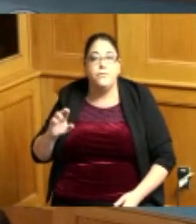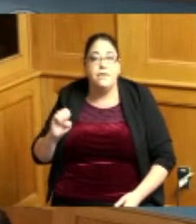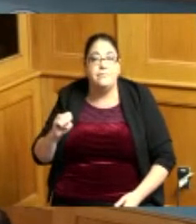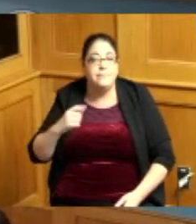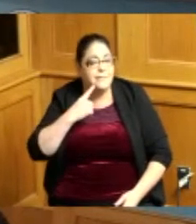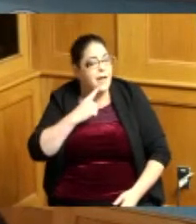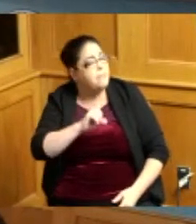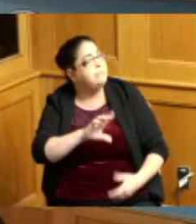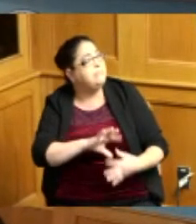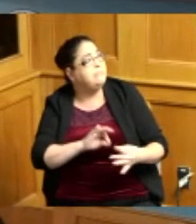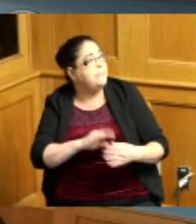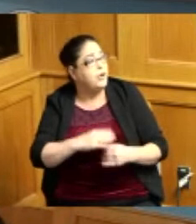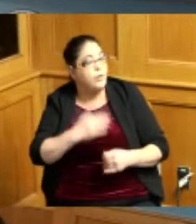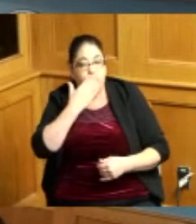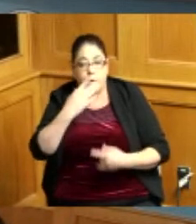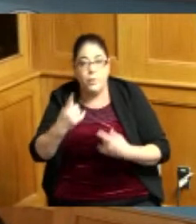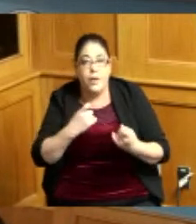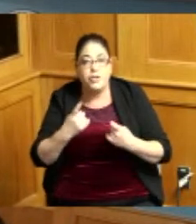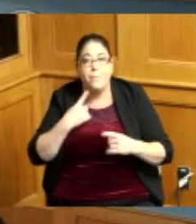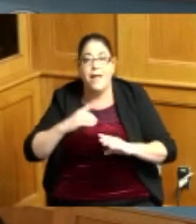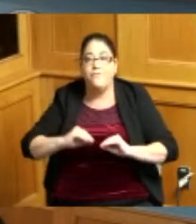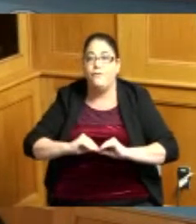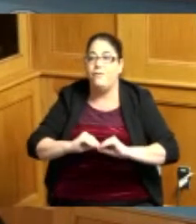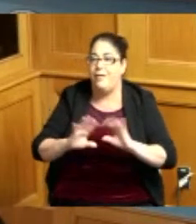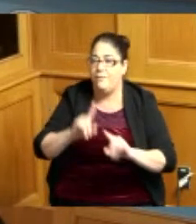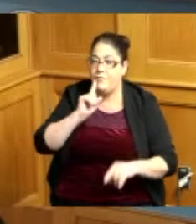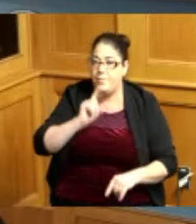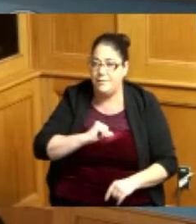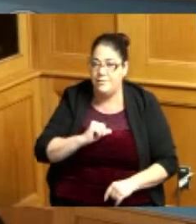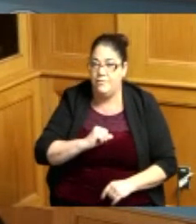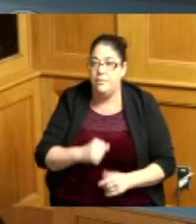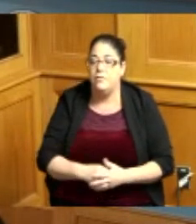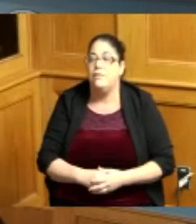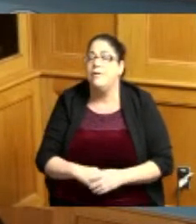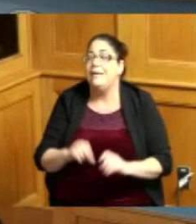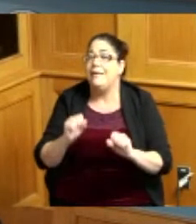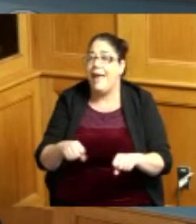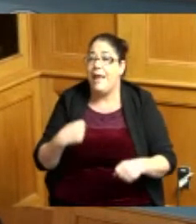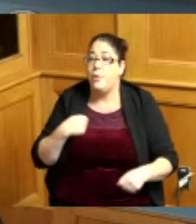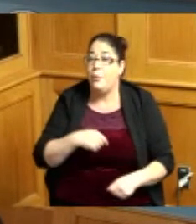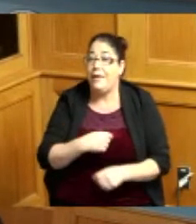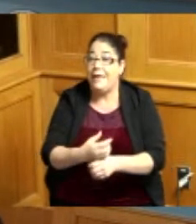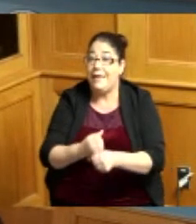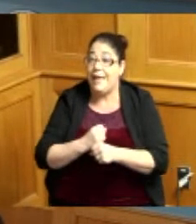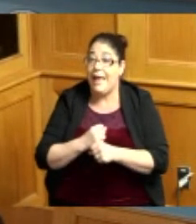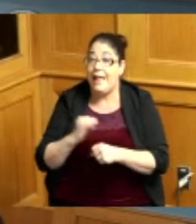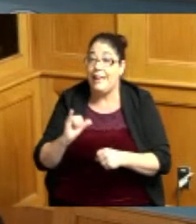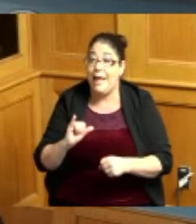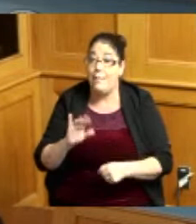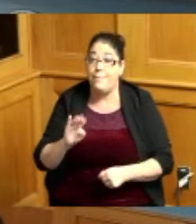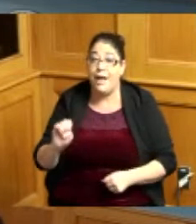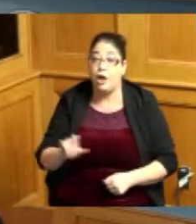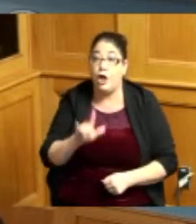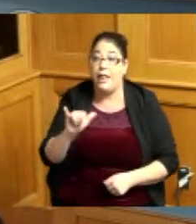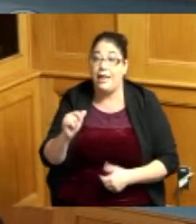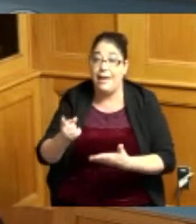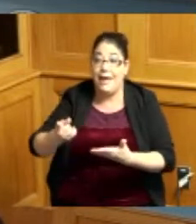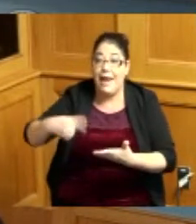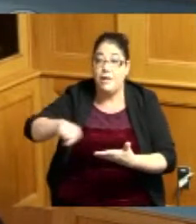those are good questions just for clarity so can we get by next early next week what is the number